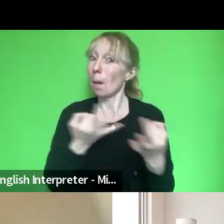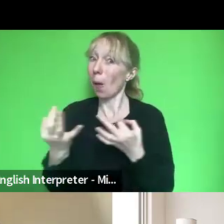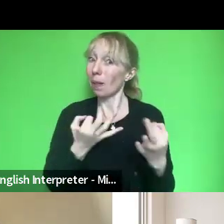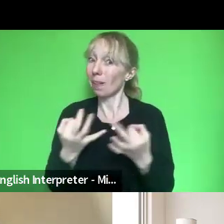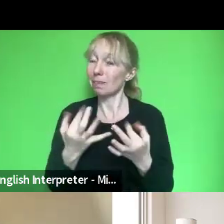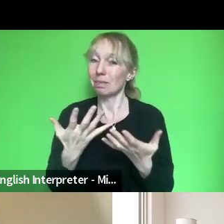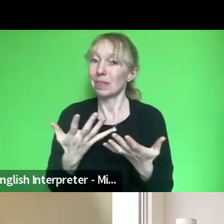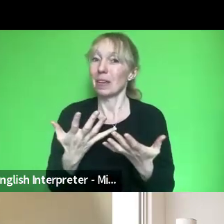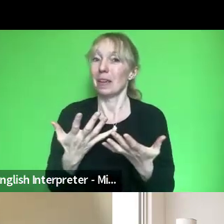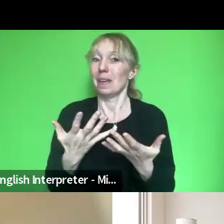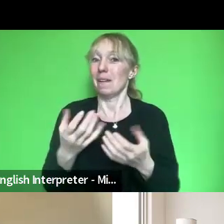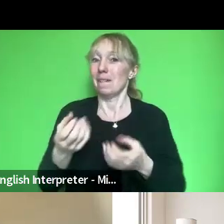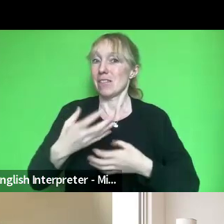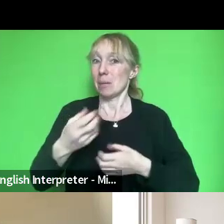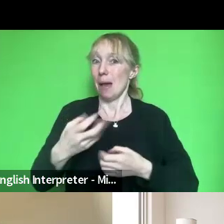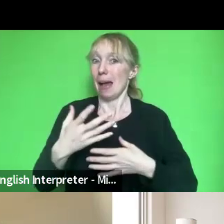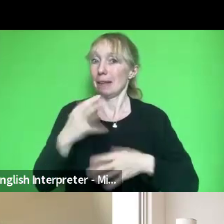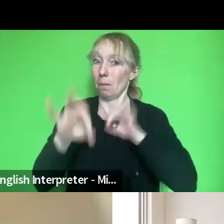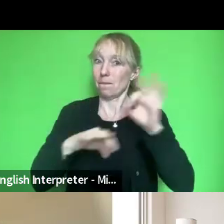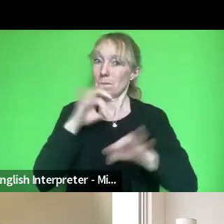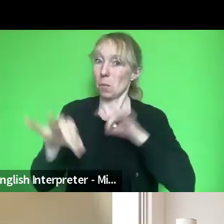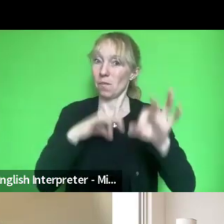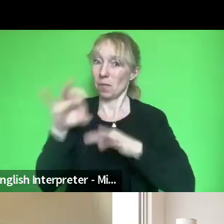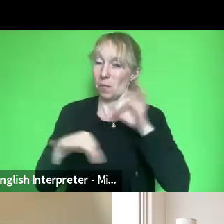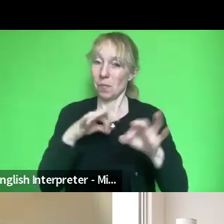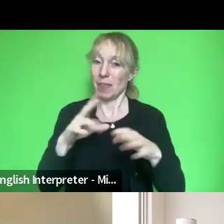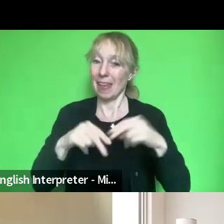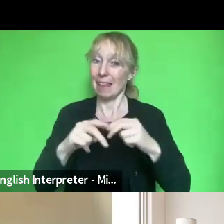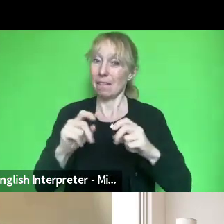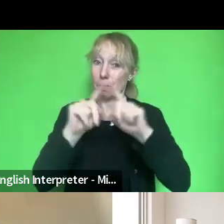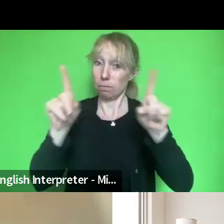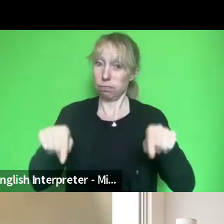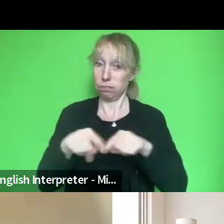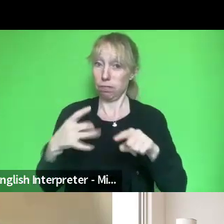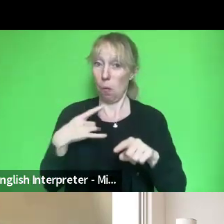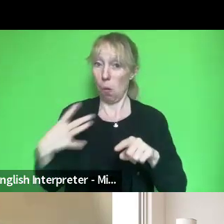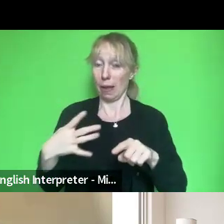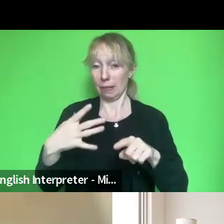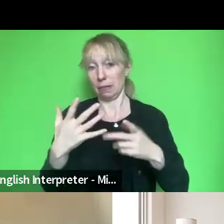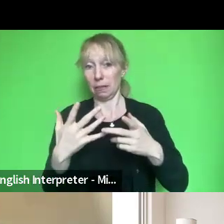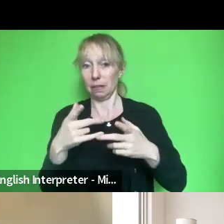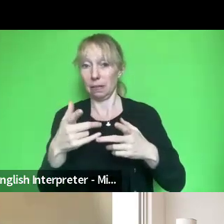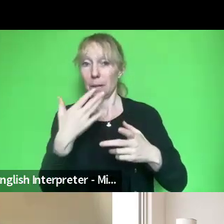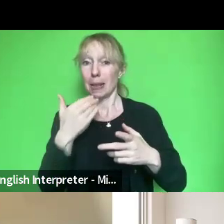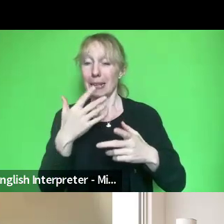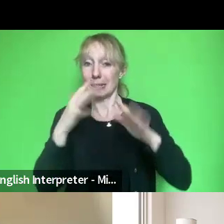a poll for feedback in the session. So, if that's popped up, we'd be very grateful if you could fill it in, just 'cause we're, you know, we're always wanting to make